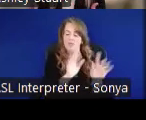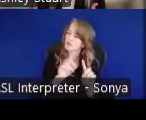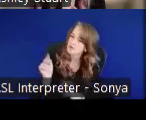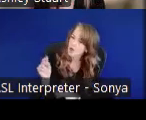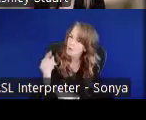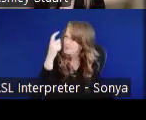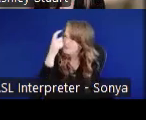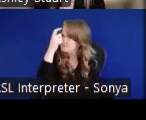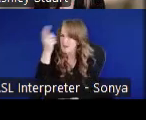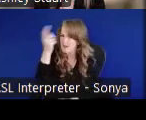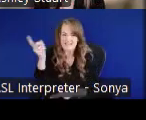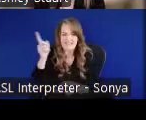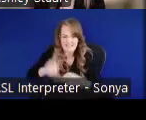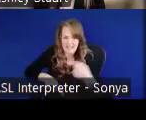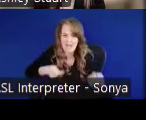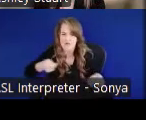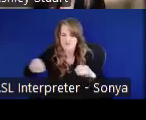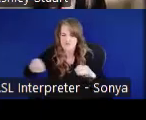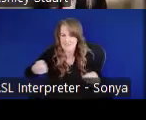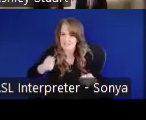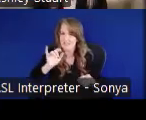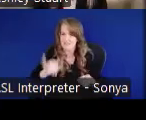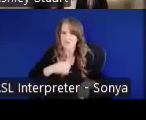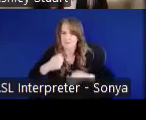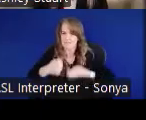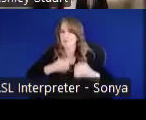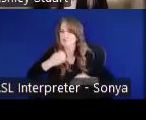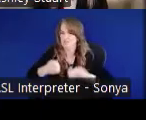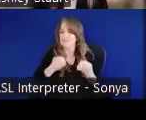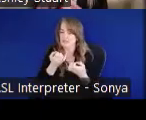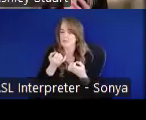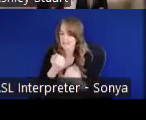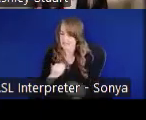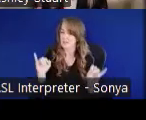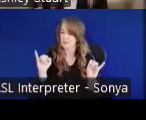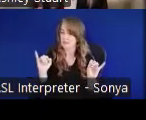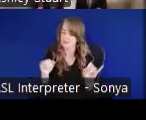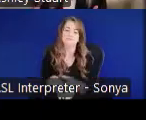strong emotions independently, and so when we talk about